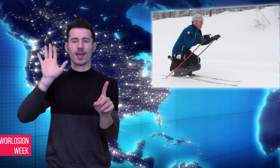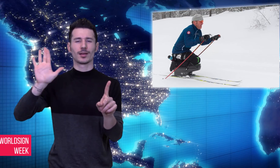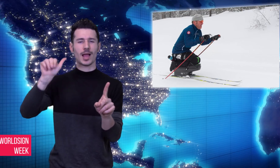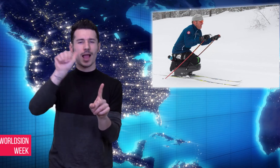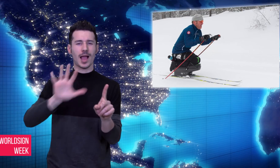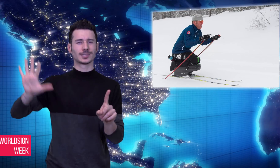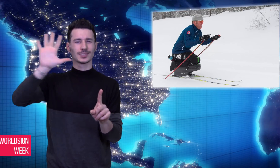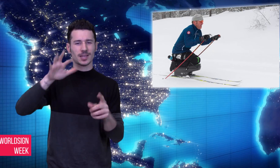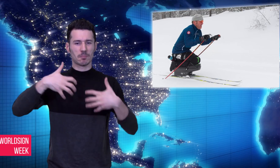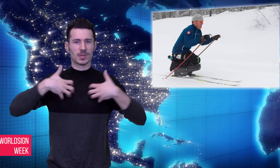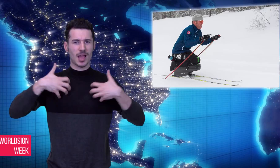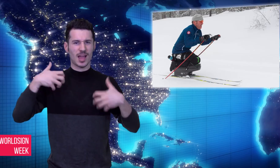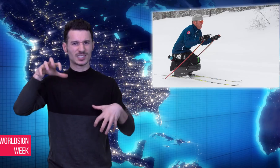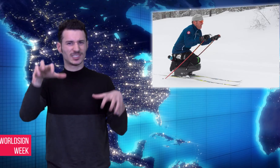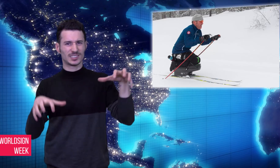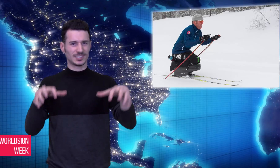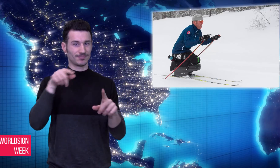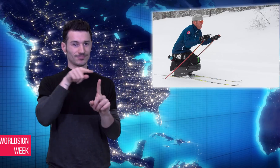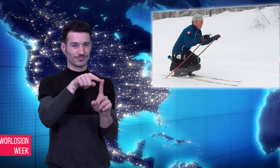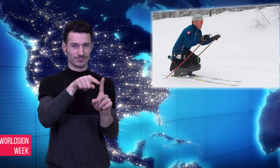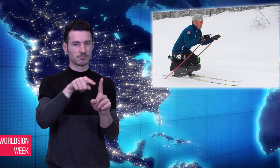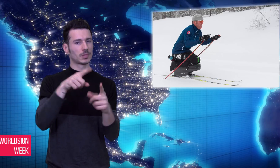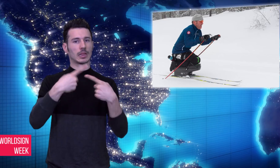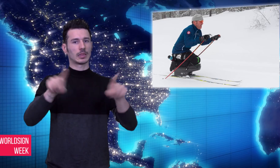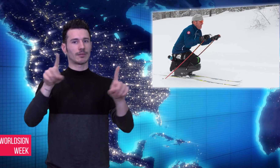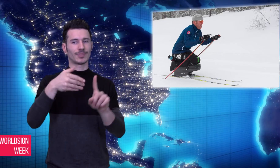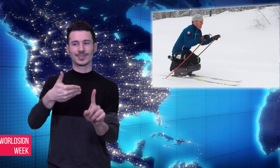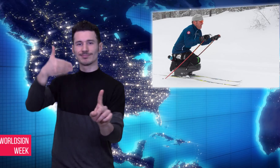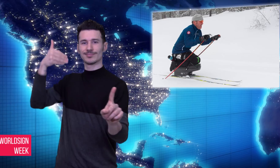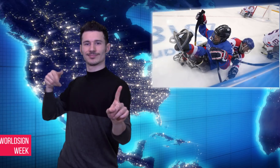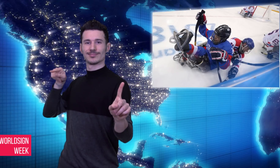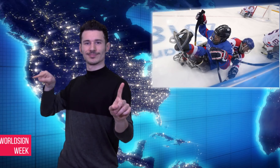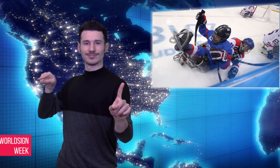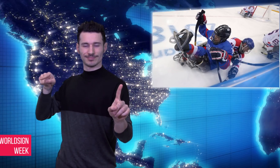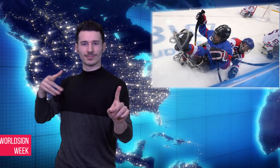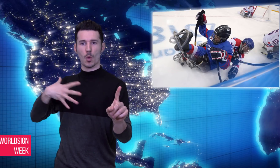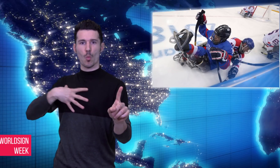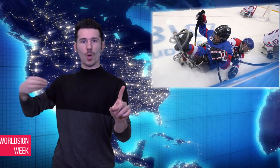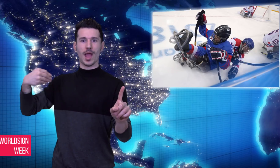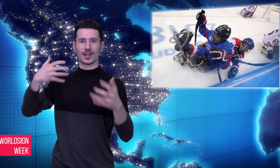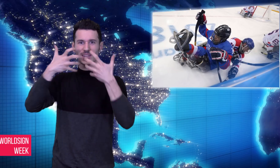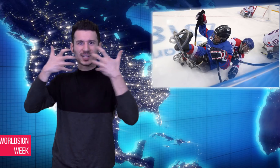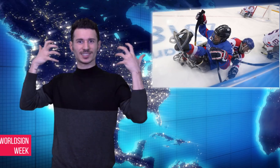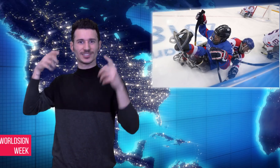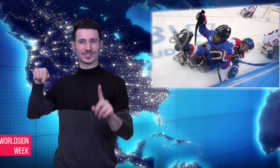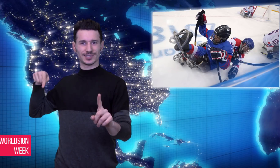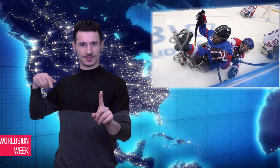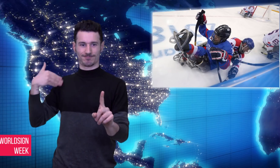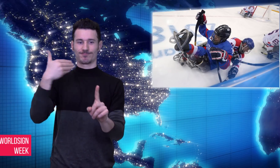Bandabi, means, ‘Celebration of the